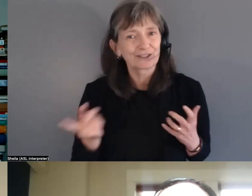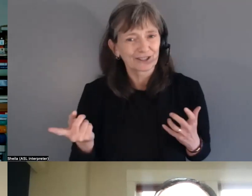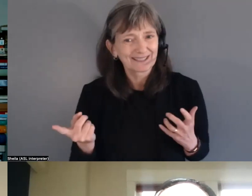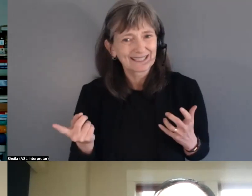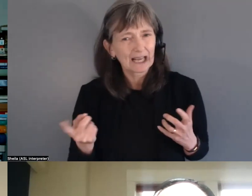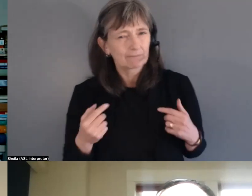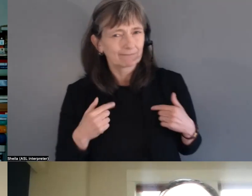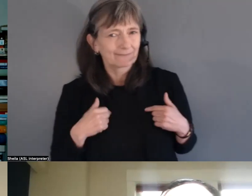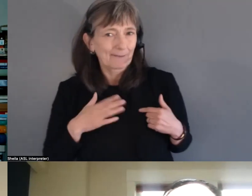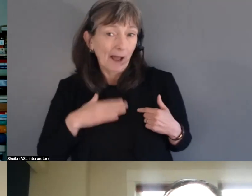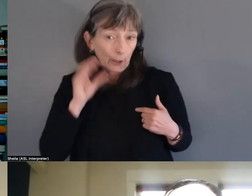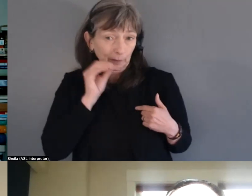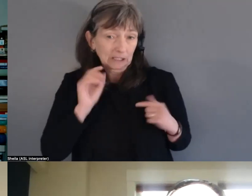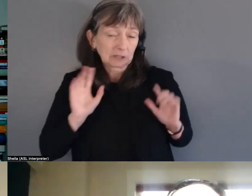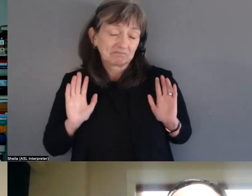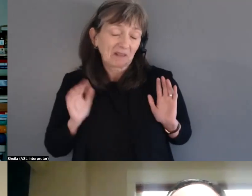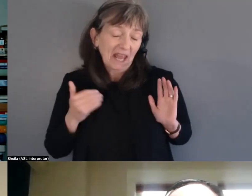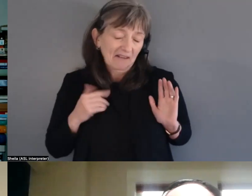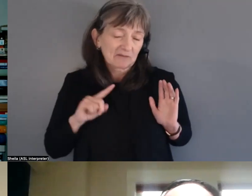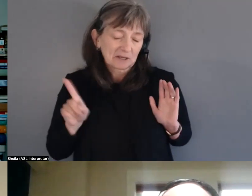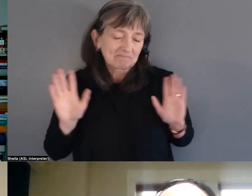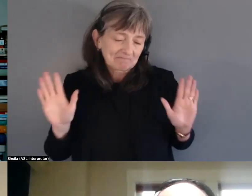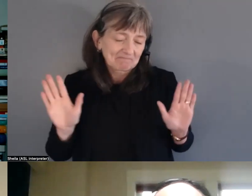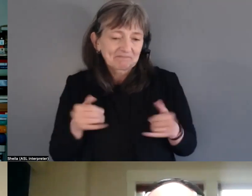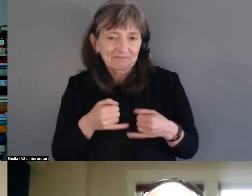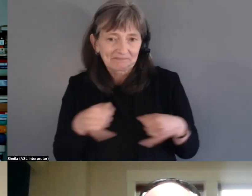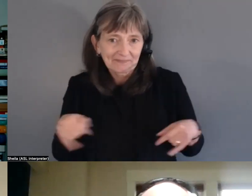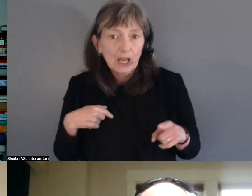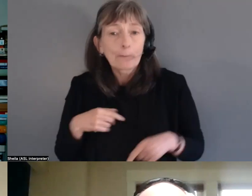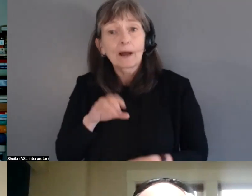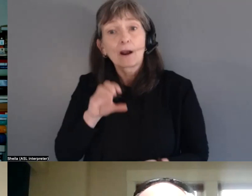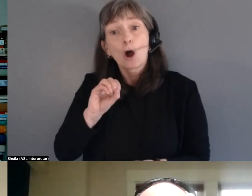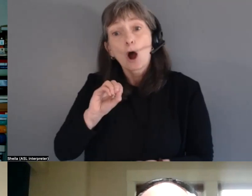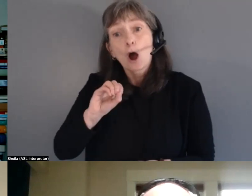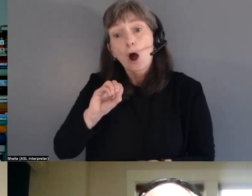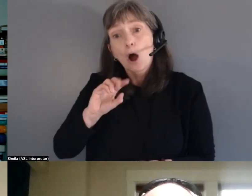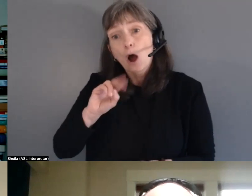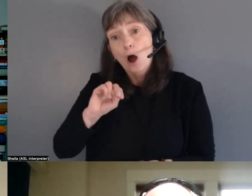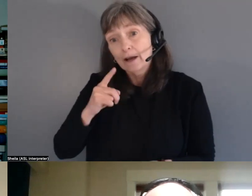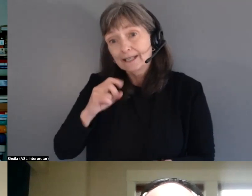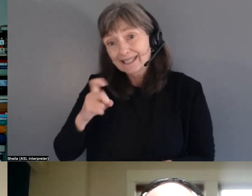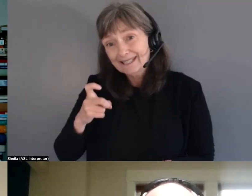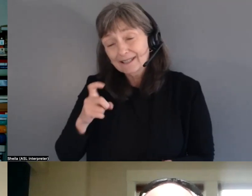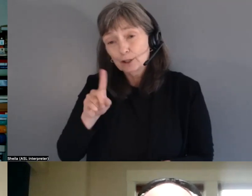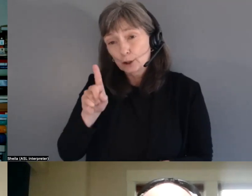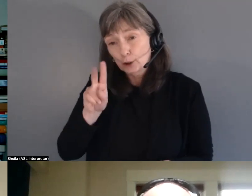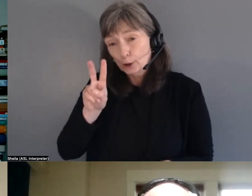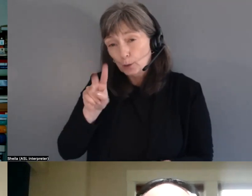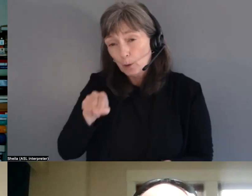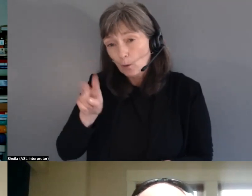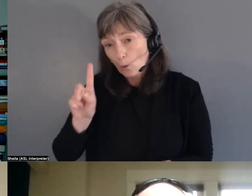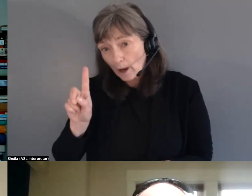mean, there is the whole transition from ONIX 2.1 to 3.0 problem, which largely we've done. I mean,